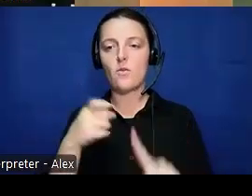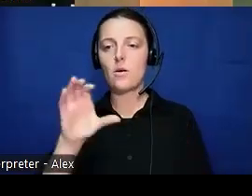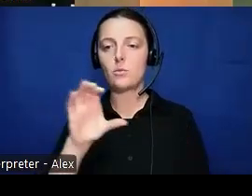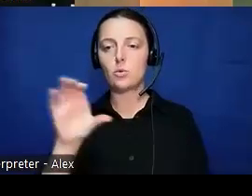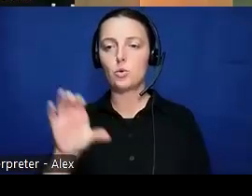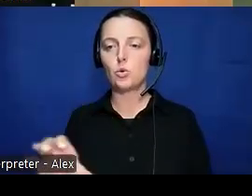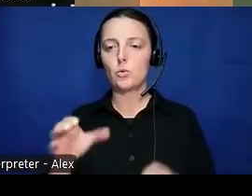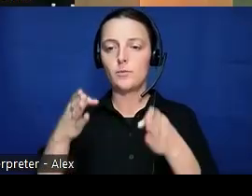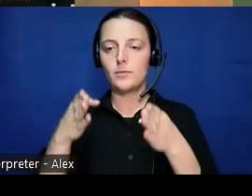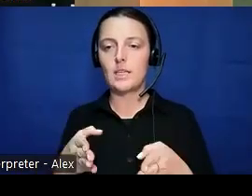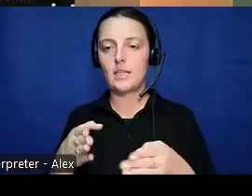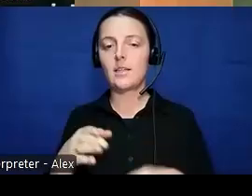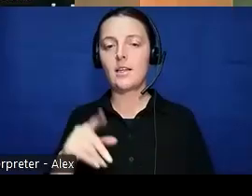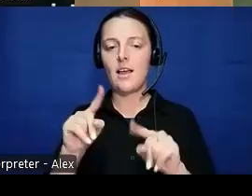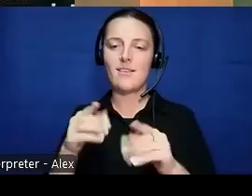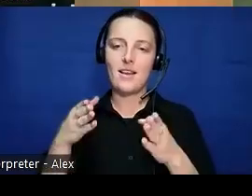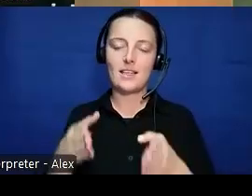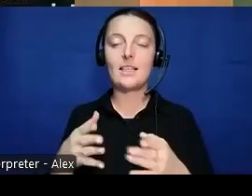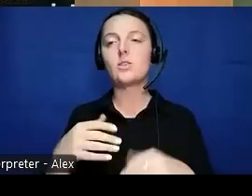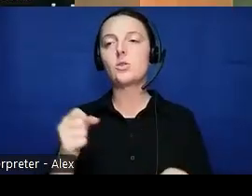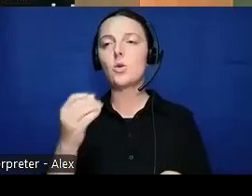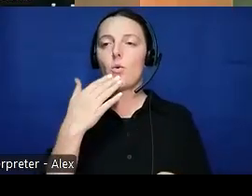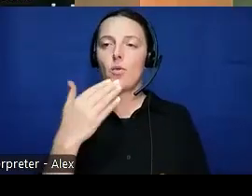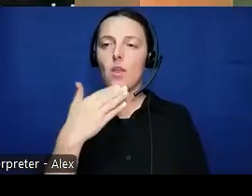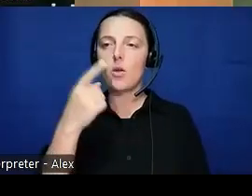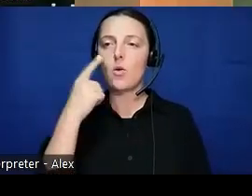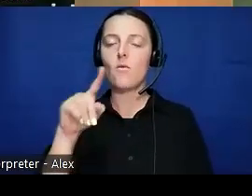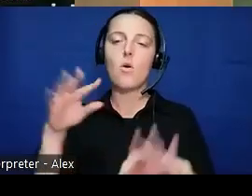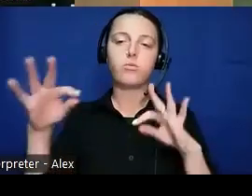So, thank you for taking us through your prolific research program that truly lives